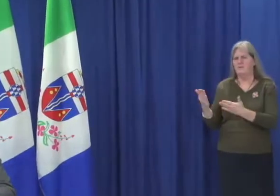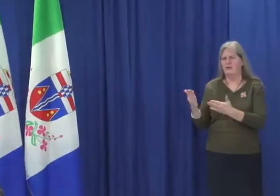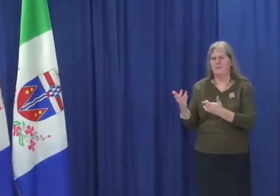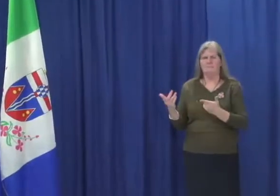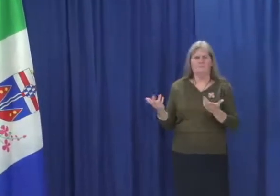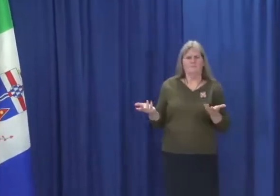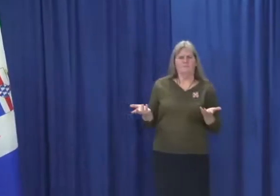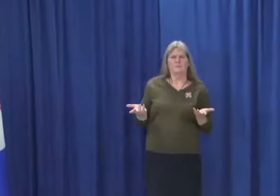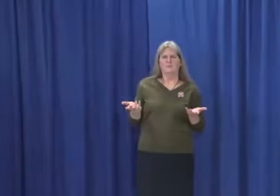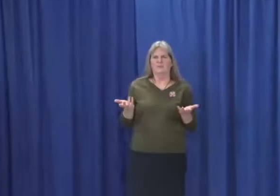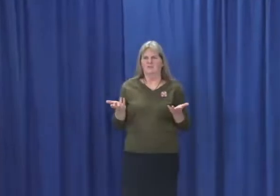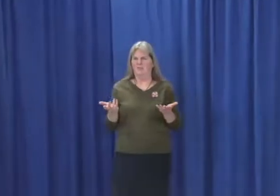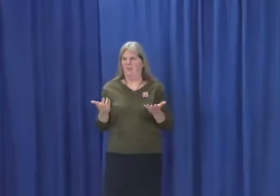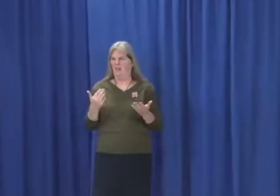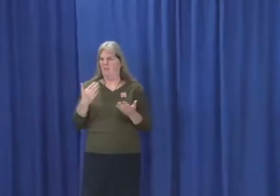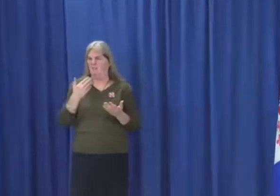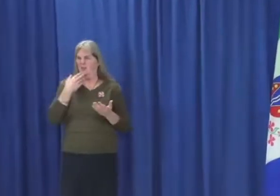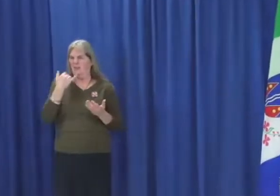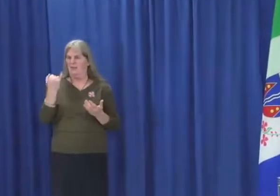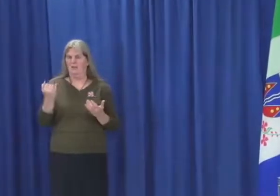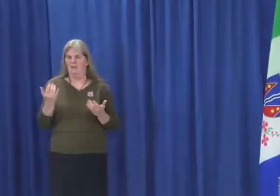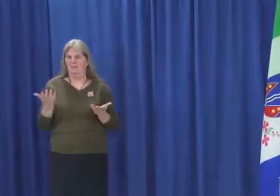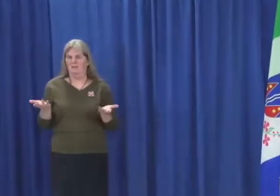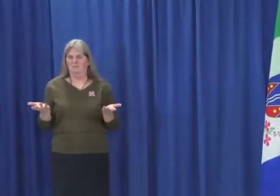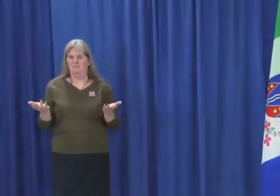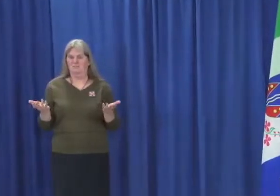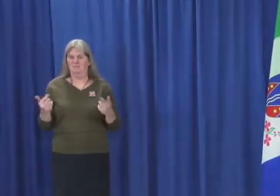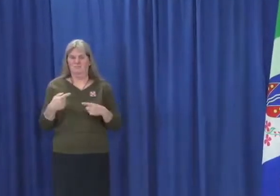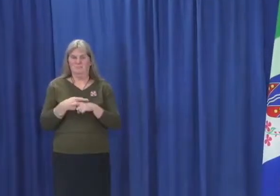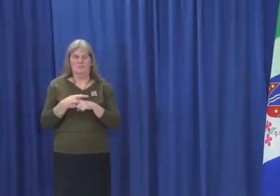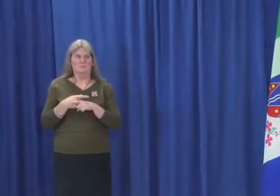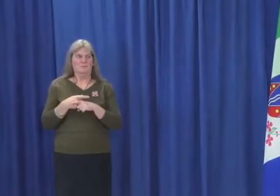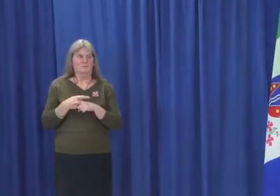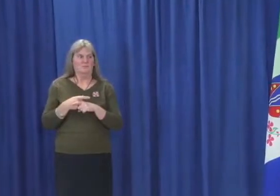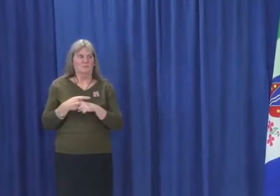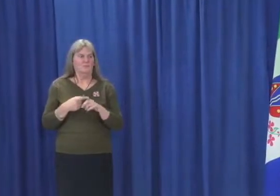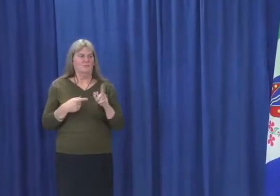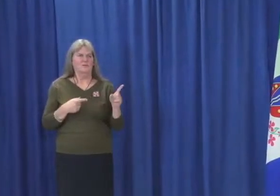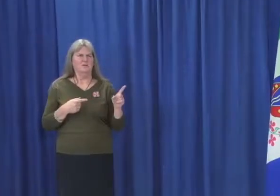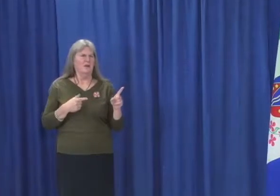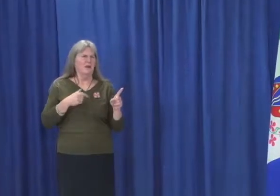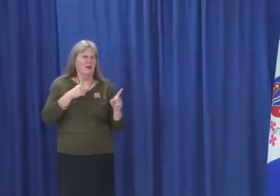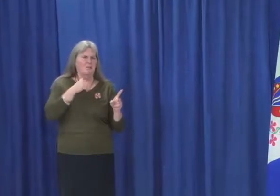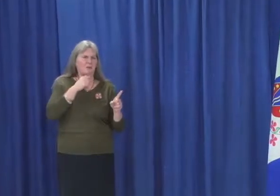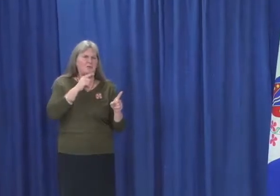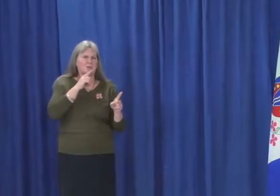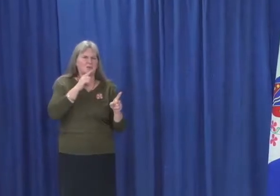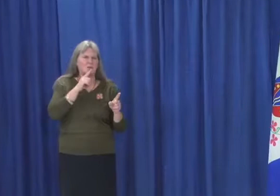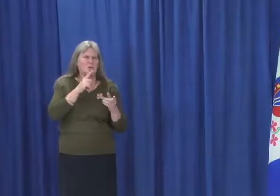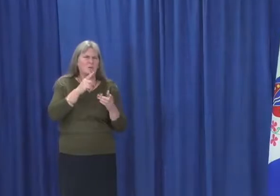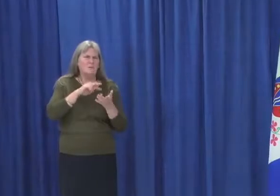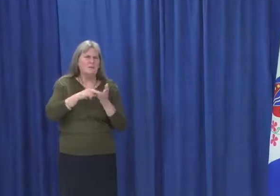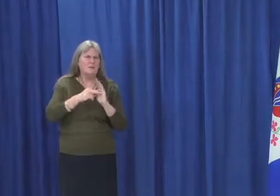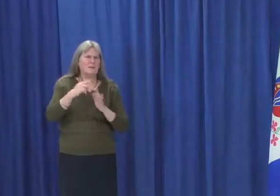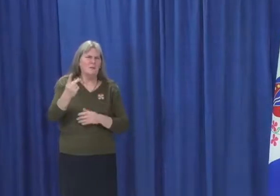going on this not look like it was a good idea? I'm not sure this questions